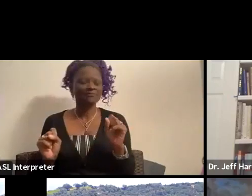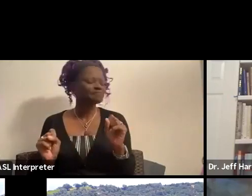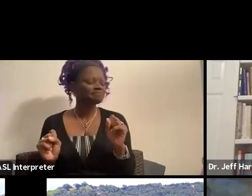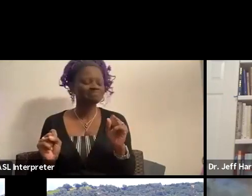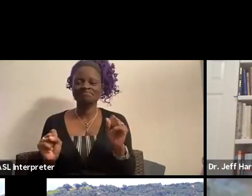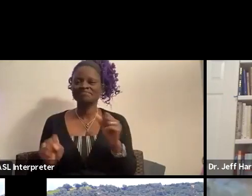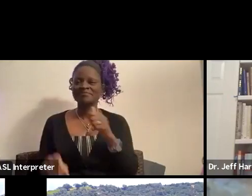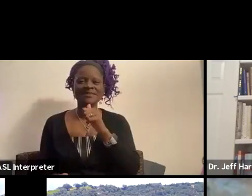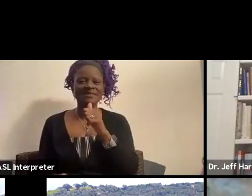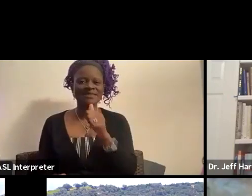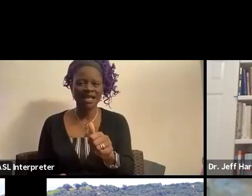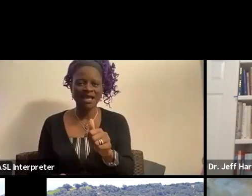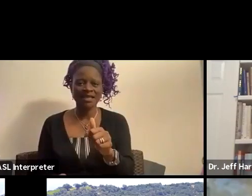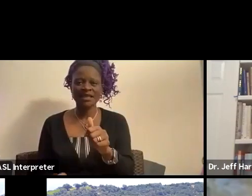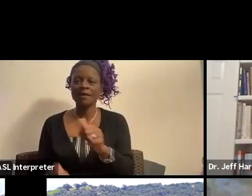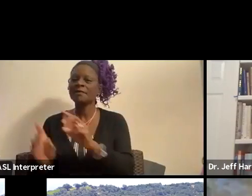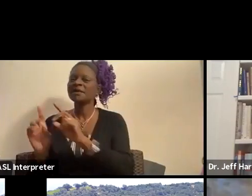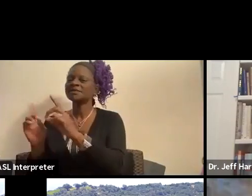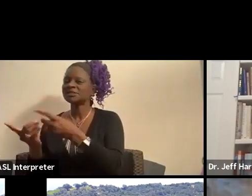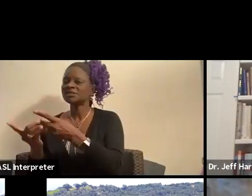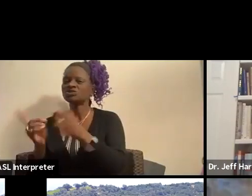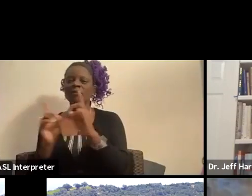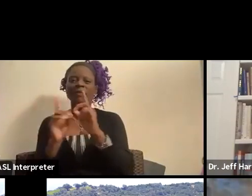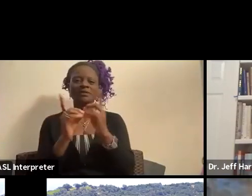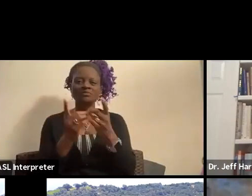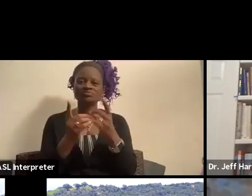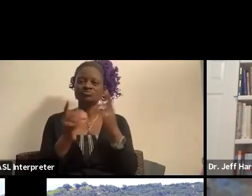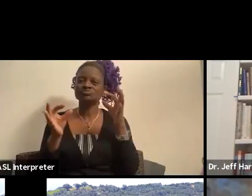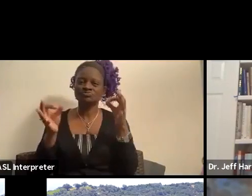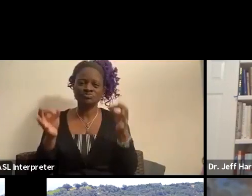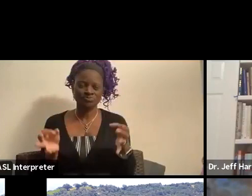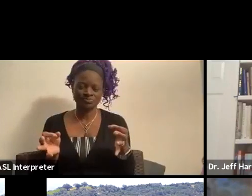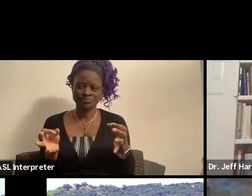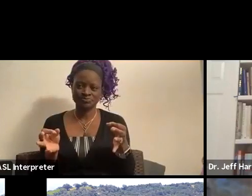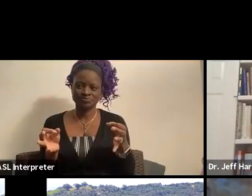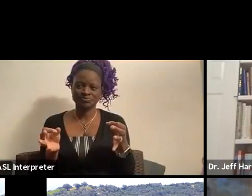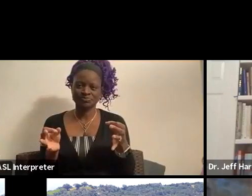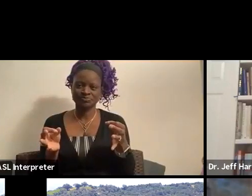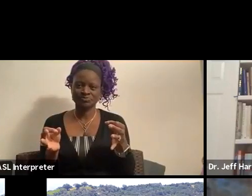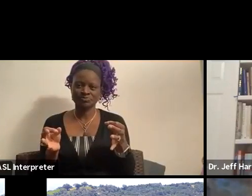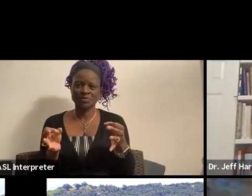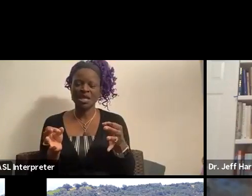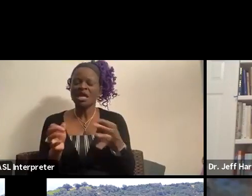But it's a district by district decision on each board makes that decision.